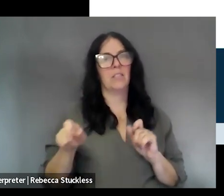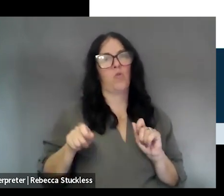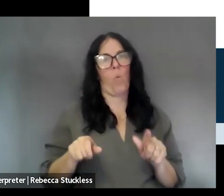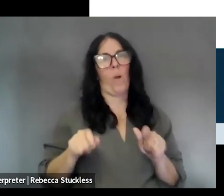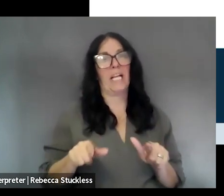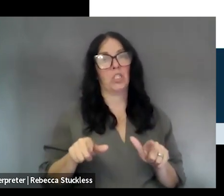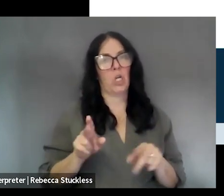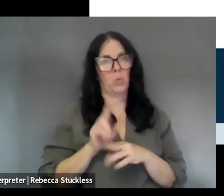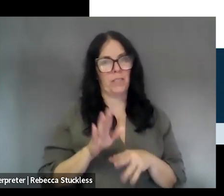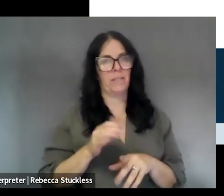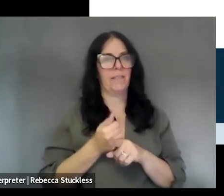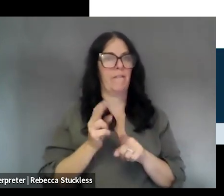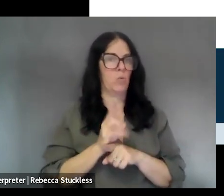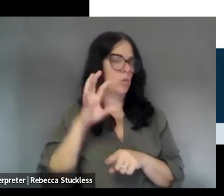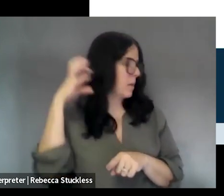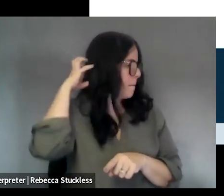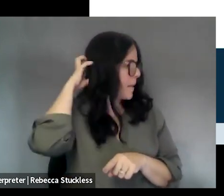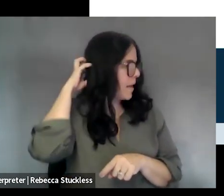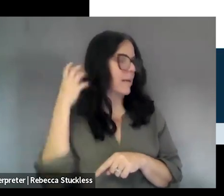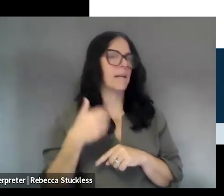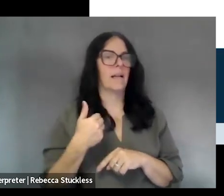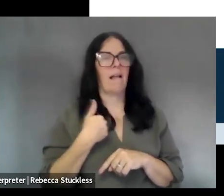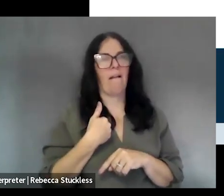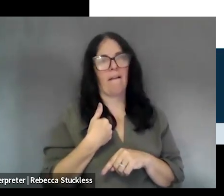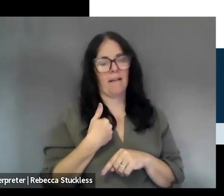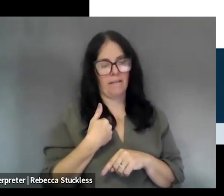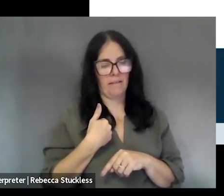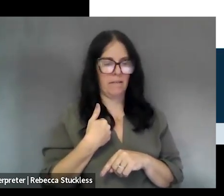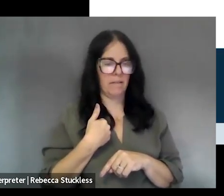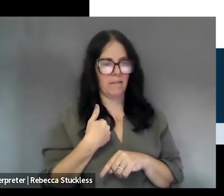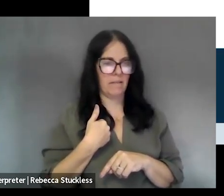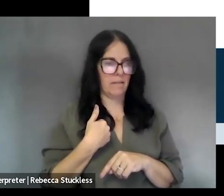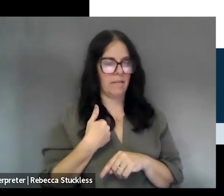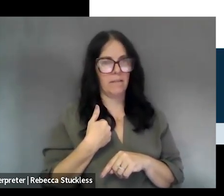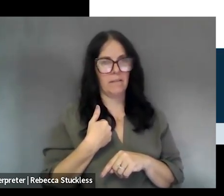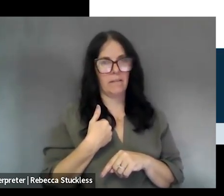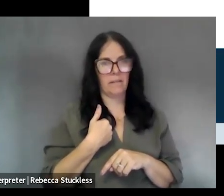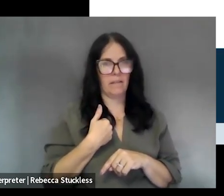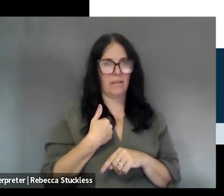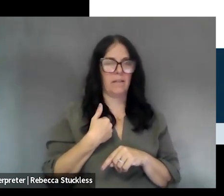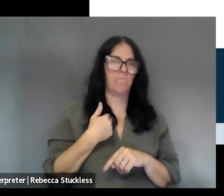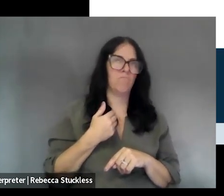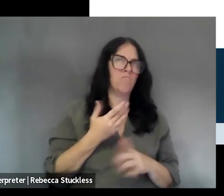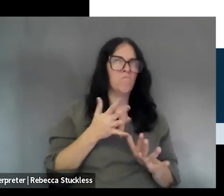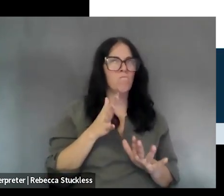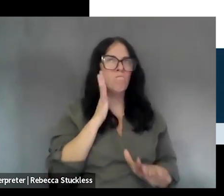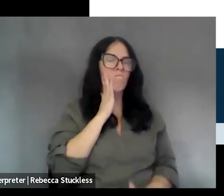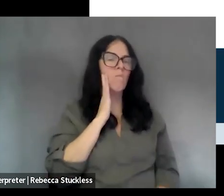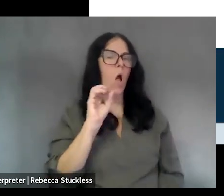who's wearing a bun and has kind of I'd say like olive toned skin, and it's against a peach